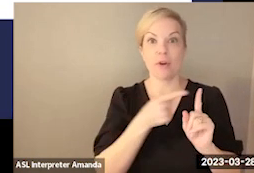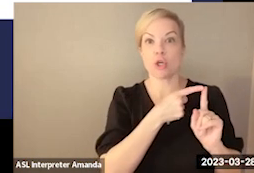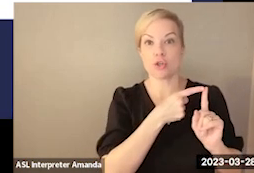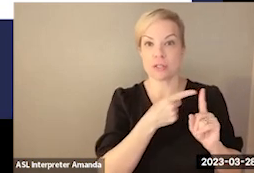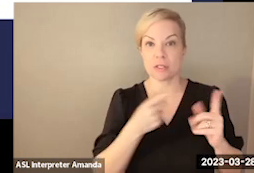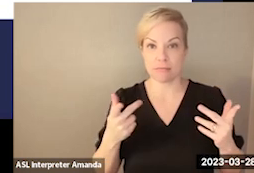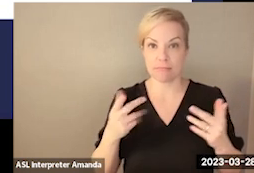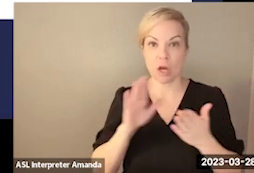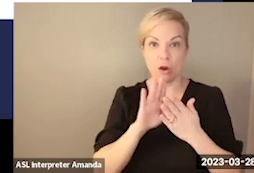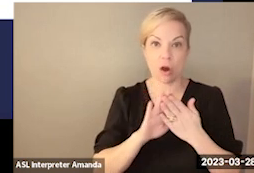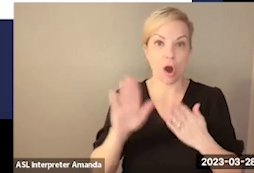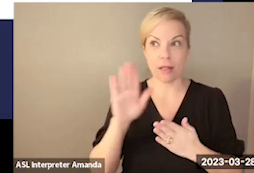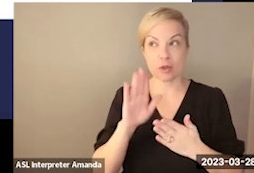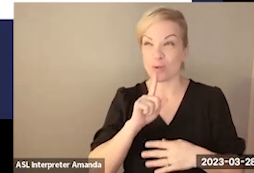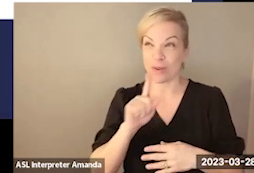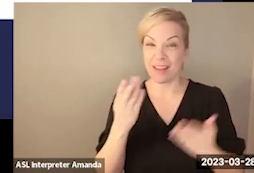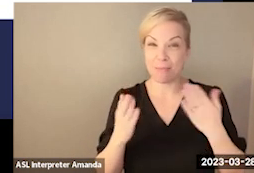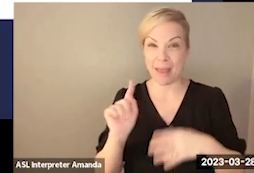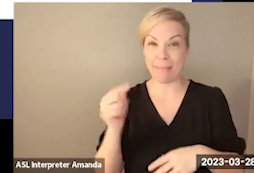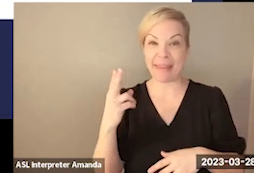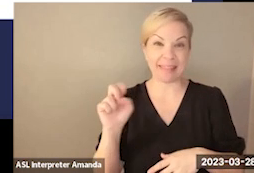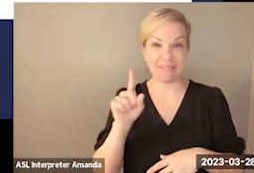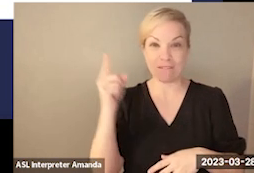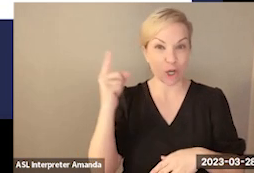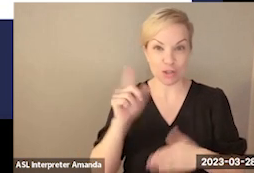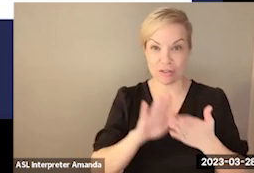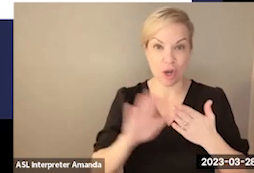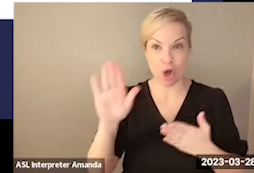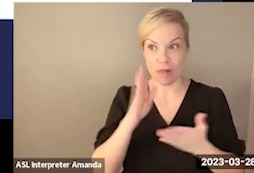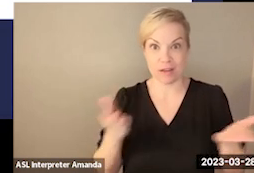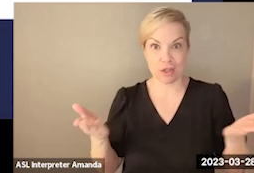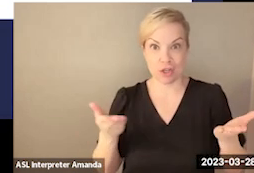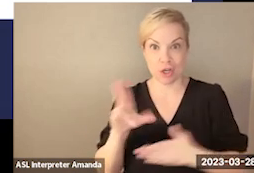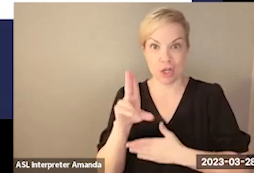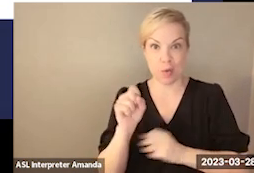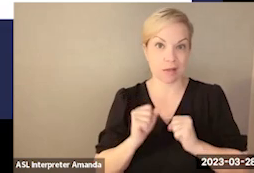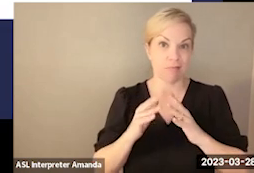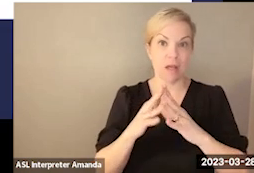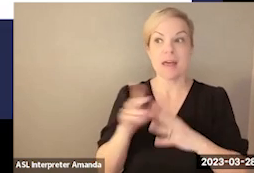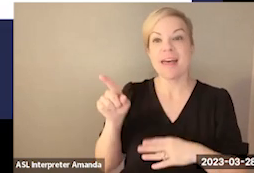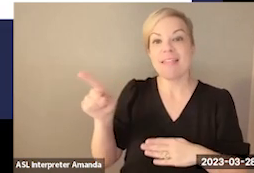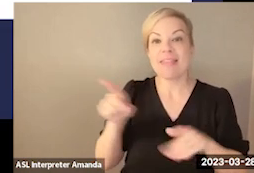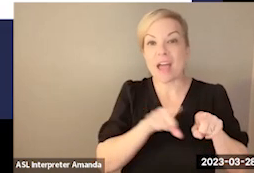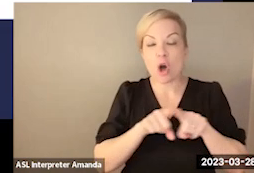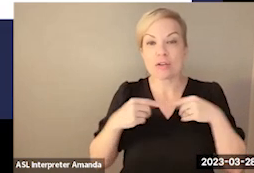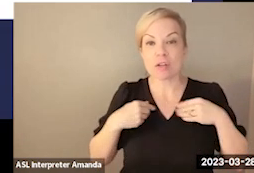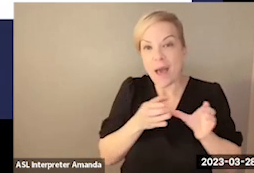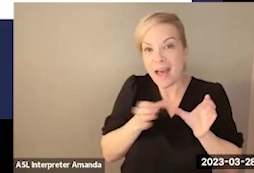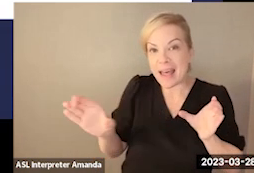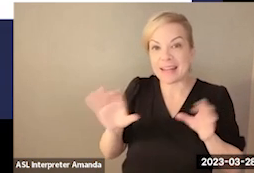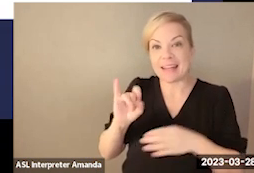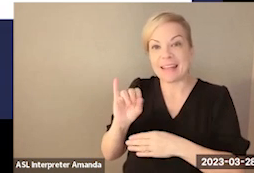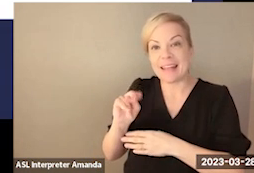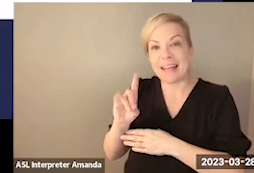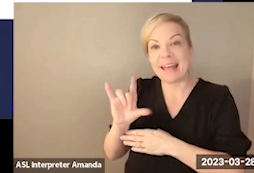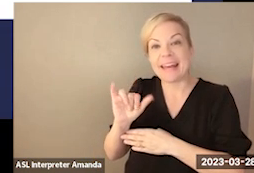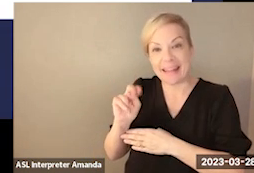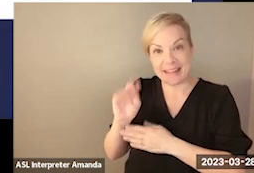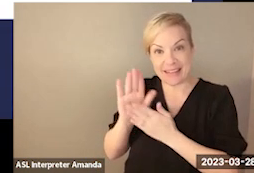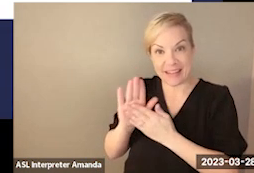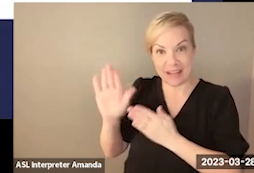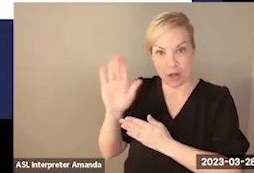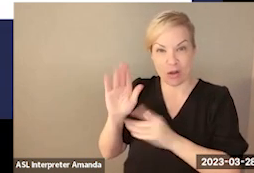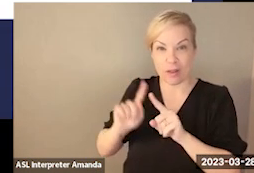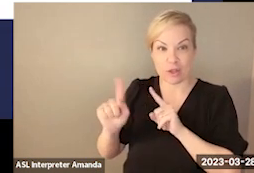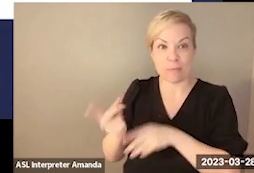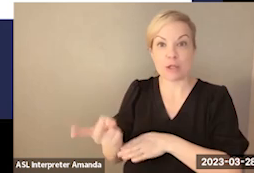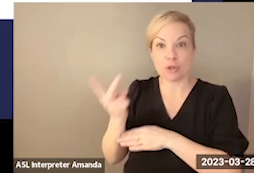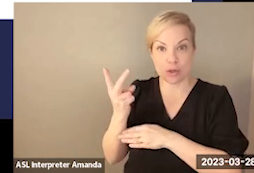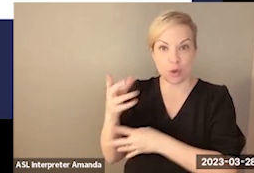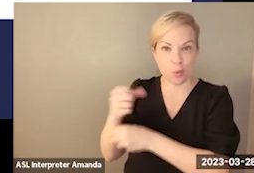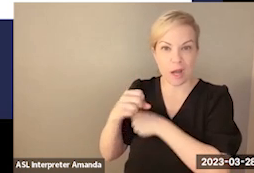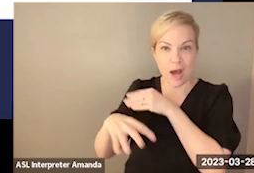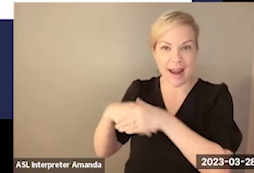Debbie Stine, Science & Technology Policy Academy: colleges, maybe the first college in the United States. They had an Indian college with 20 students. They're only to receive their bachelor's degree, and the rest either left or